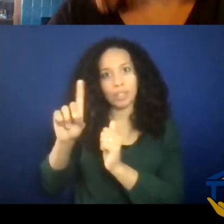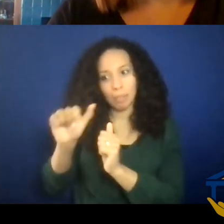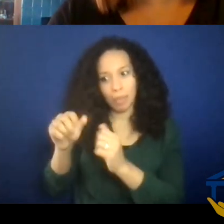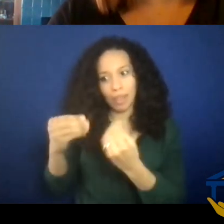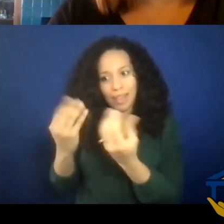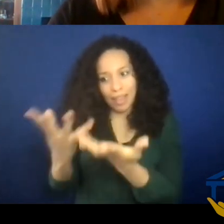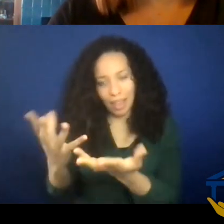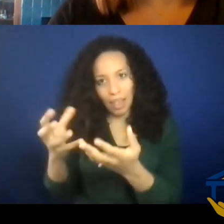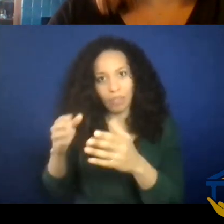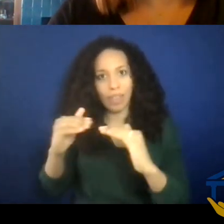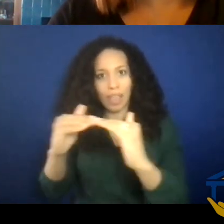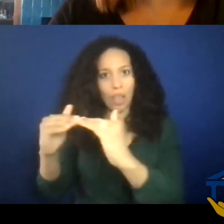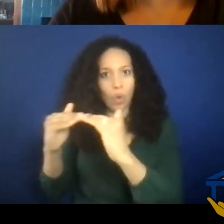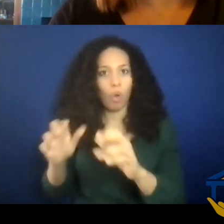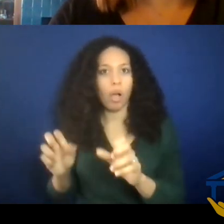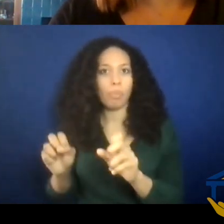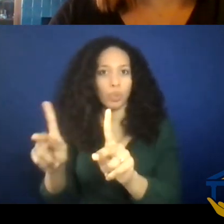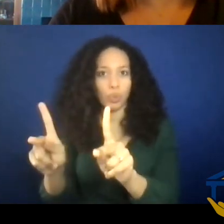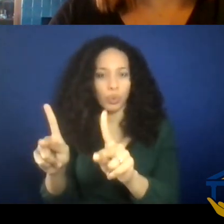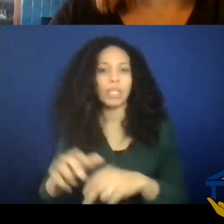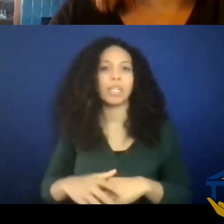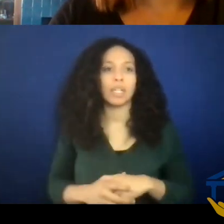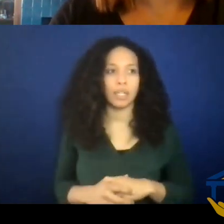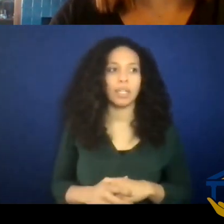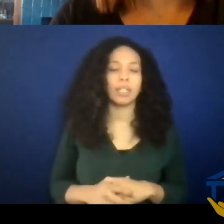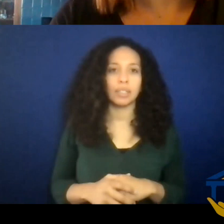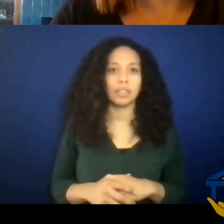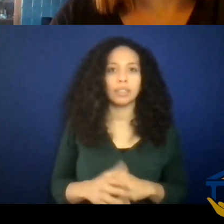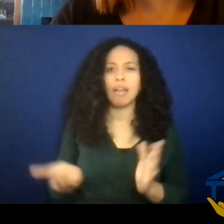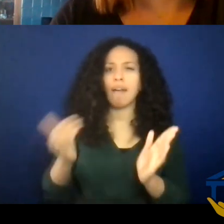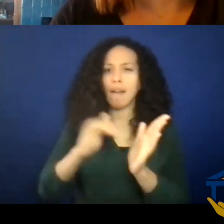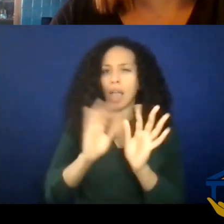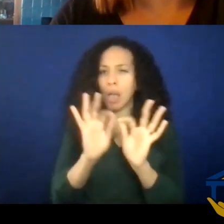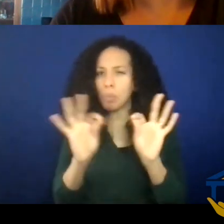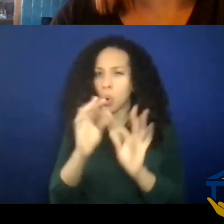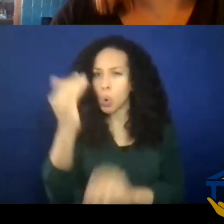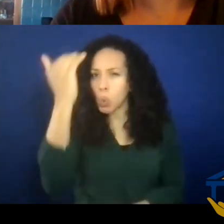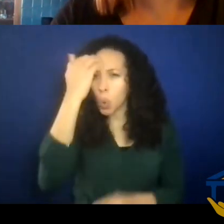And so again, it's important to just sort of know the names of those laws and that they exist.